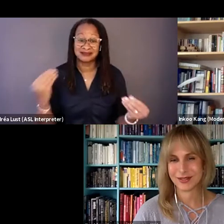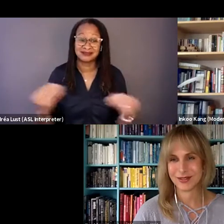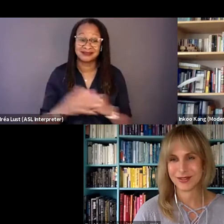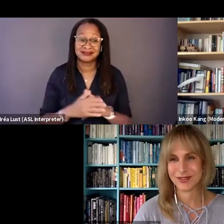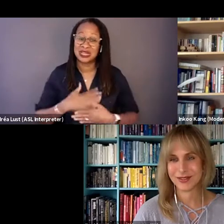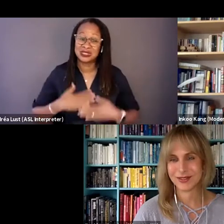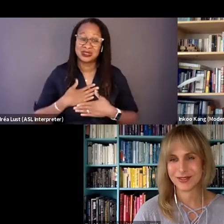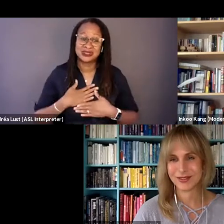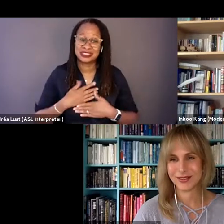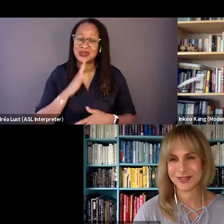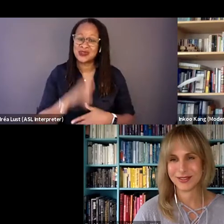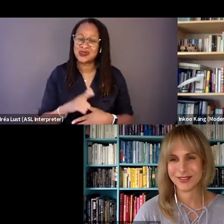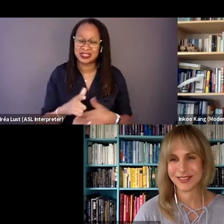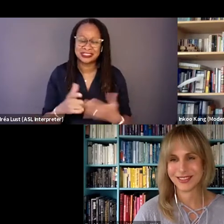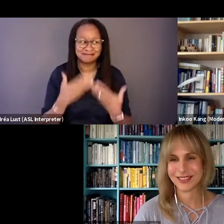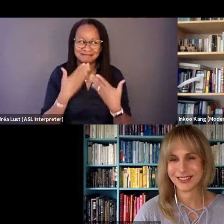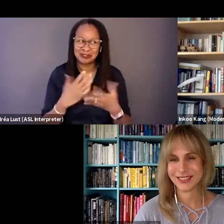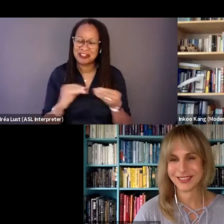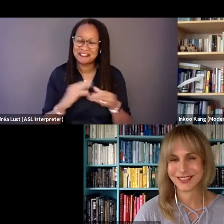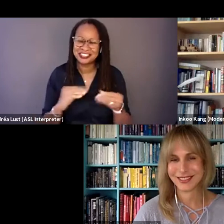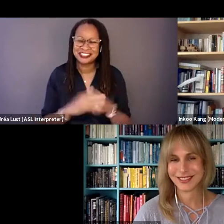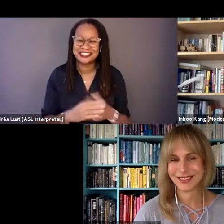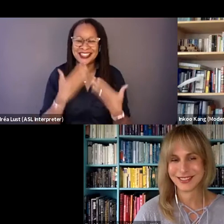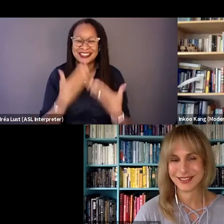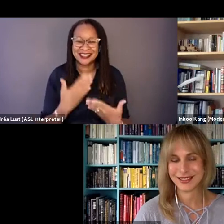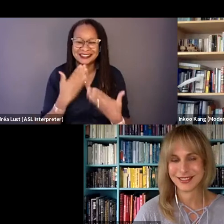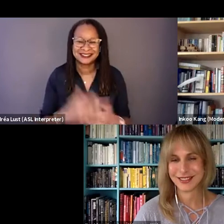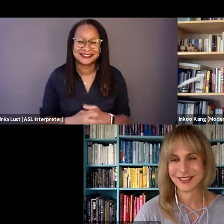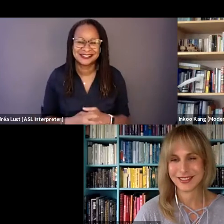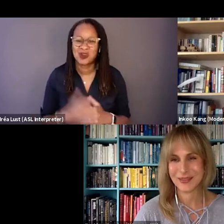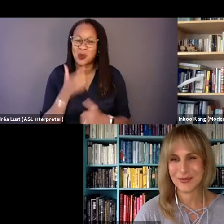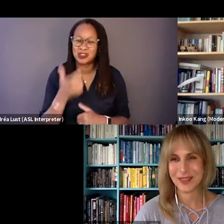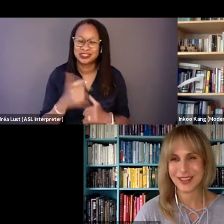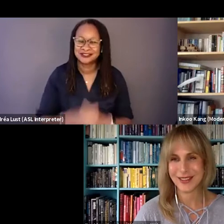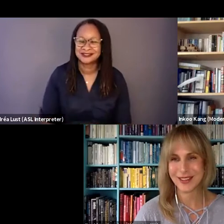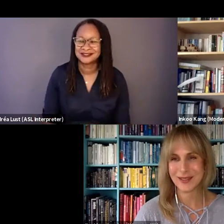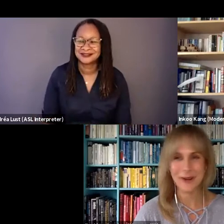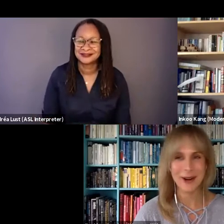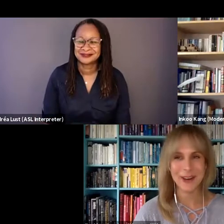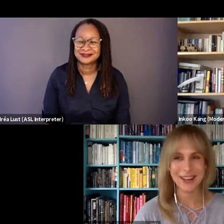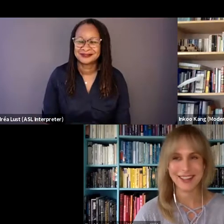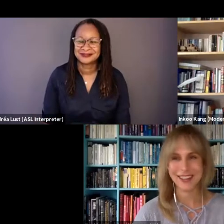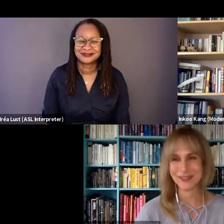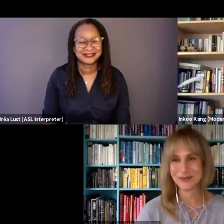this really insightful conversation. So thank you for watching. Thank you, Inkoo, for moderating. - Thanks, Inkoo.